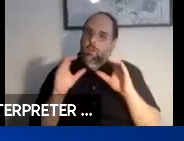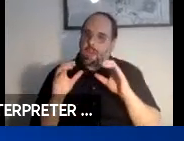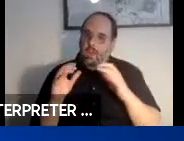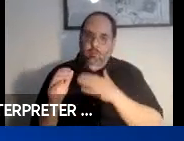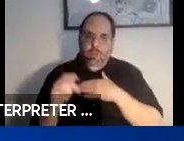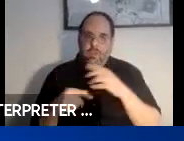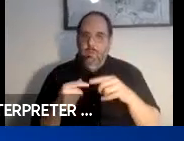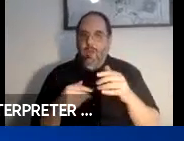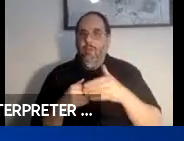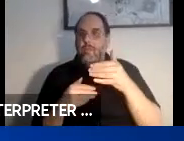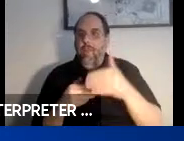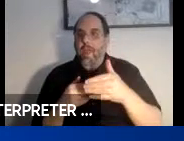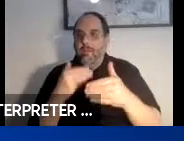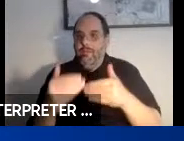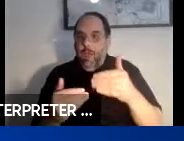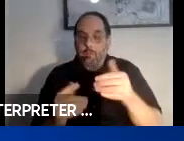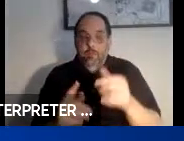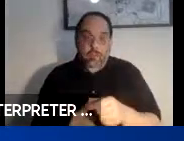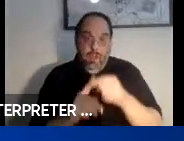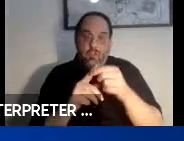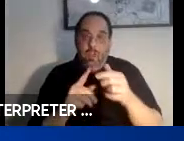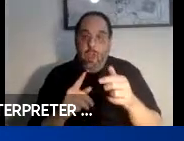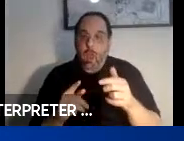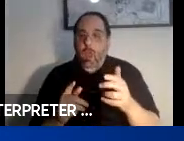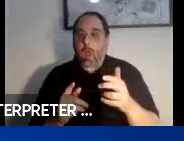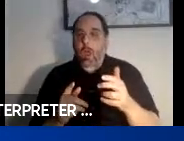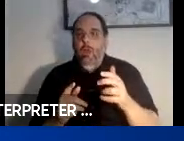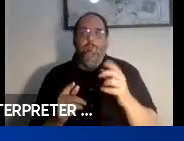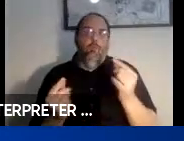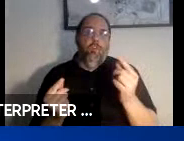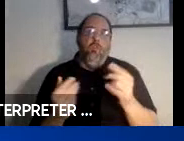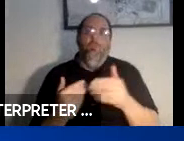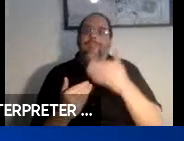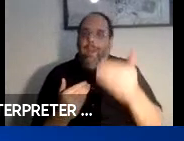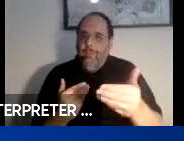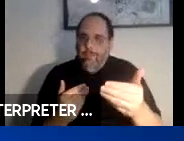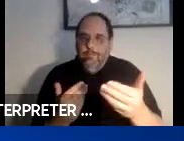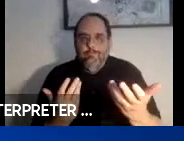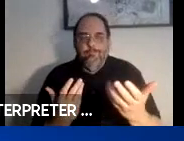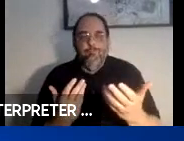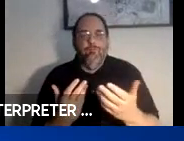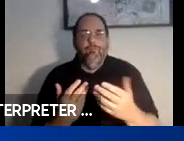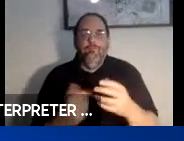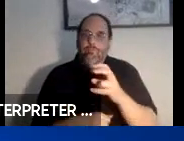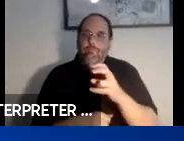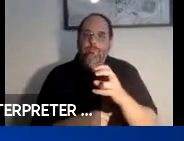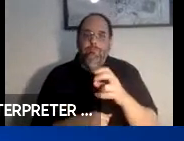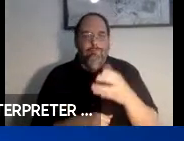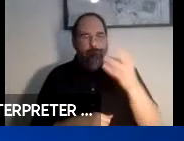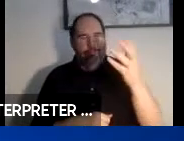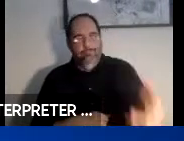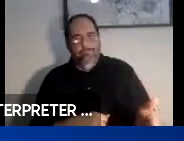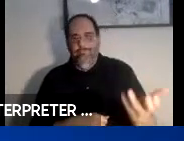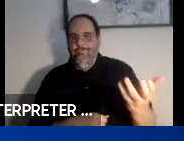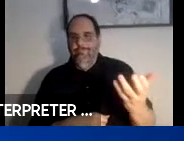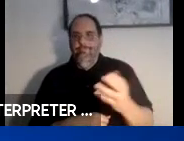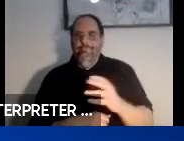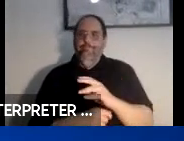next steps in particular. Where do we go from here? Transportationinnovation@ideascale.com